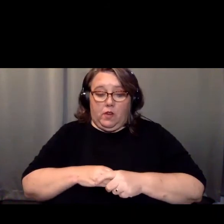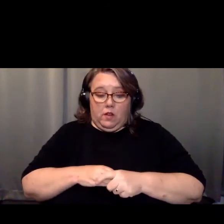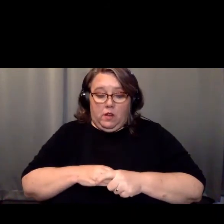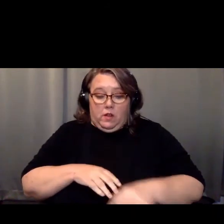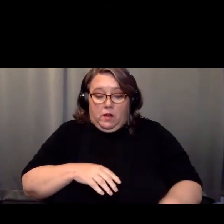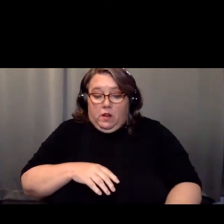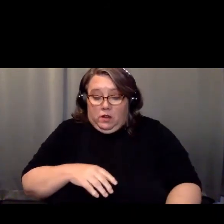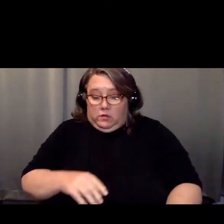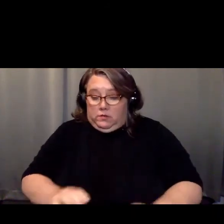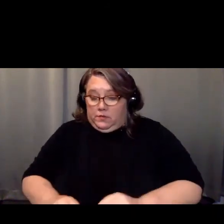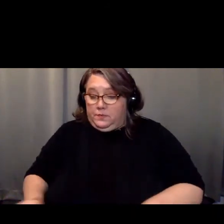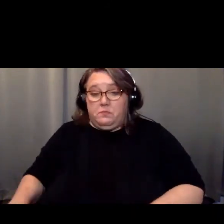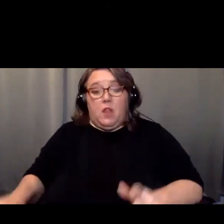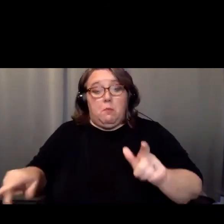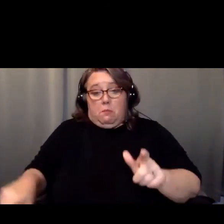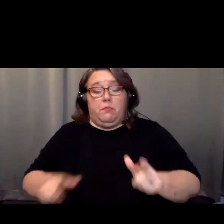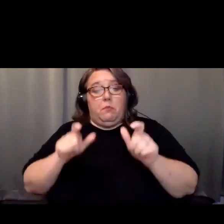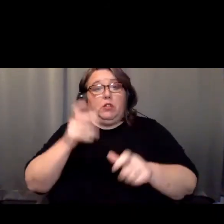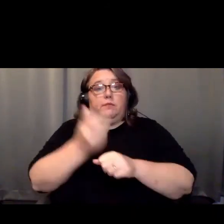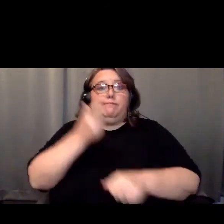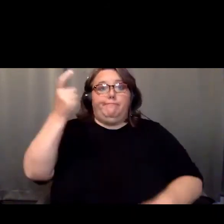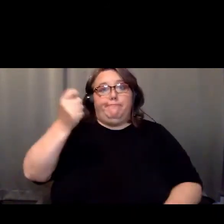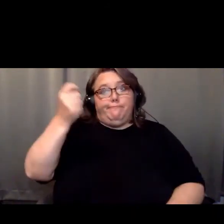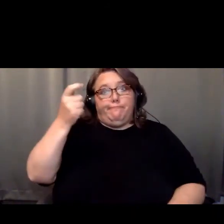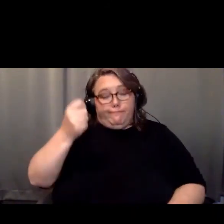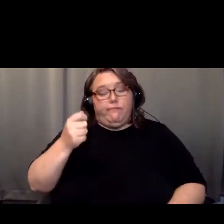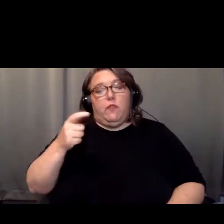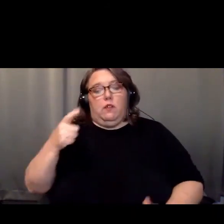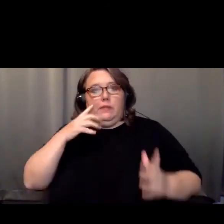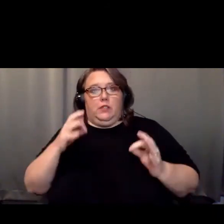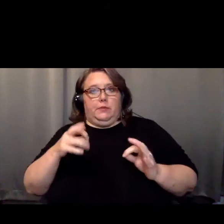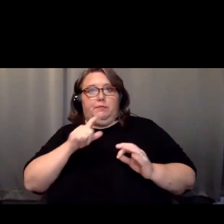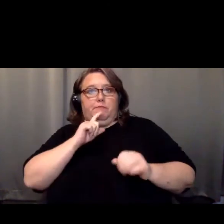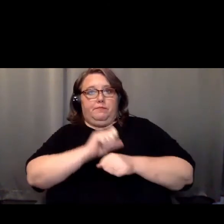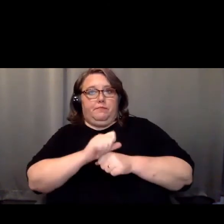that they're eligible for services because they have been determined to have